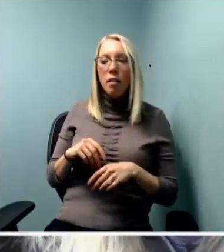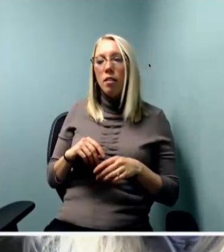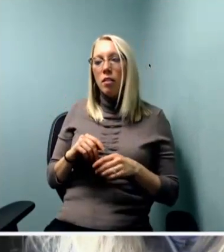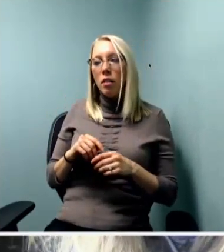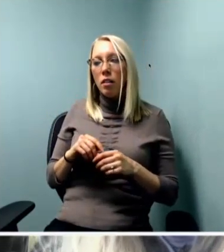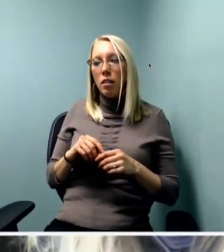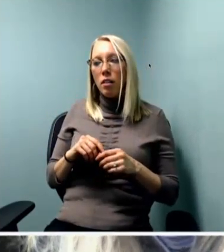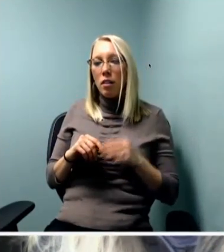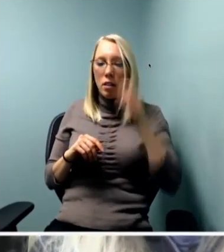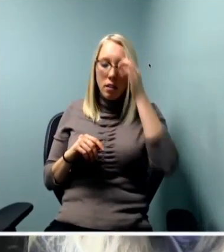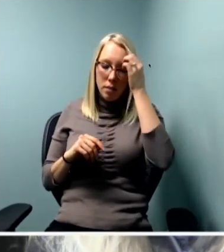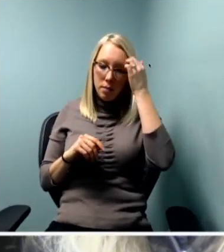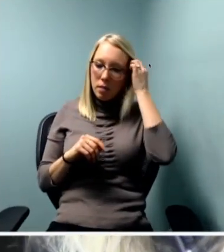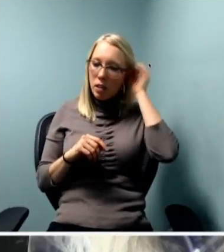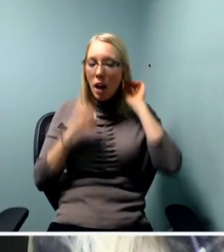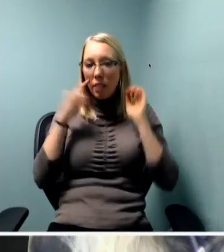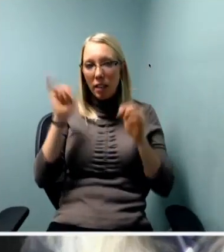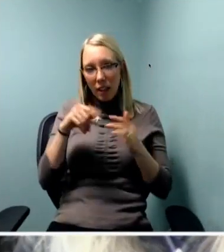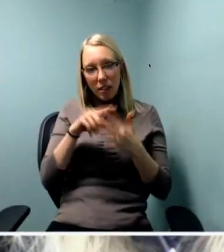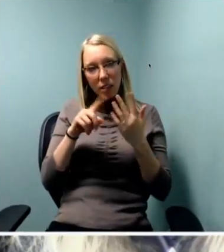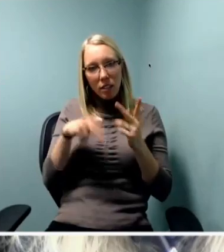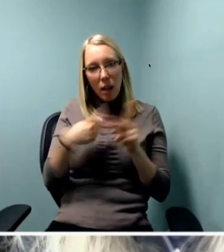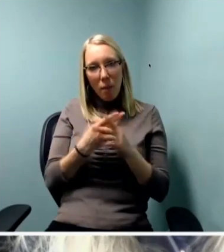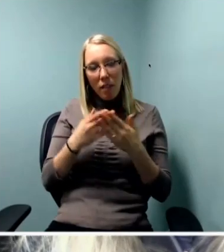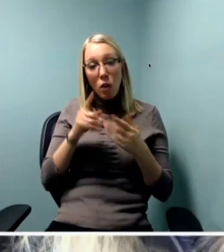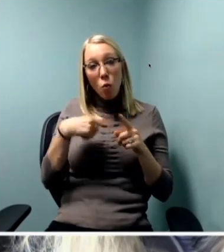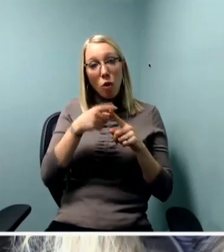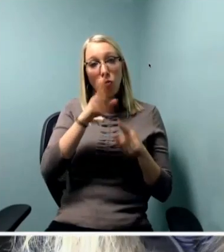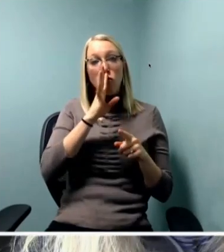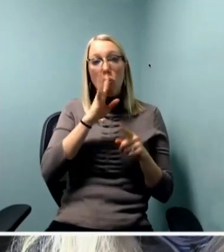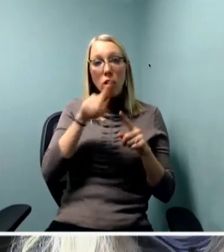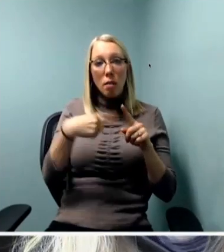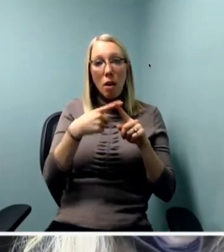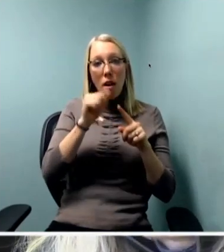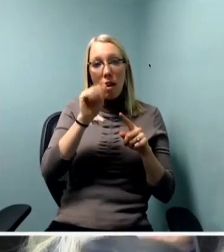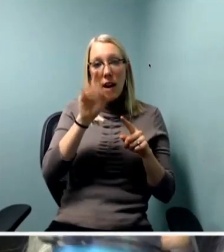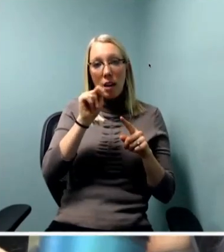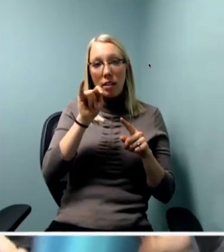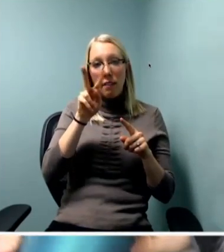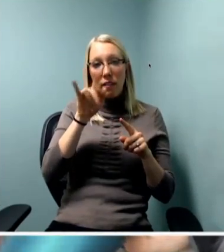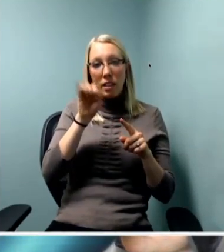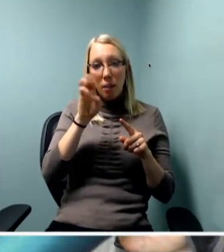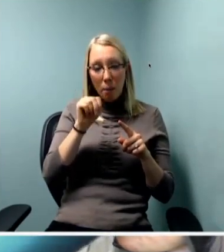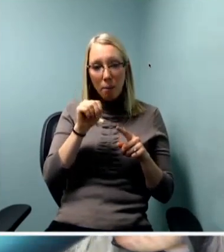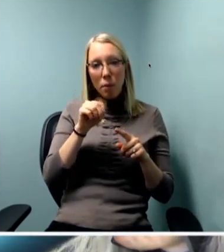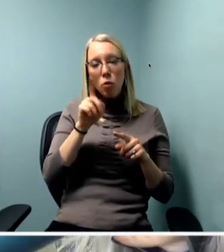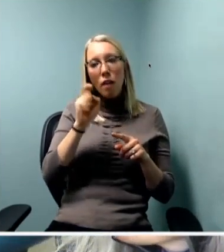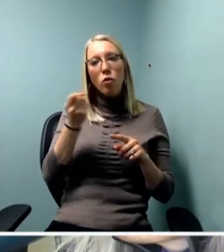I think when you talk about activism, activism is getting people to understand the word "human".